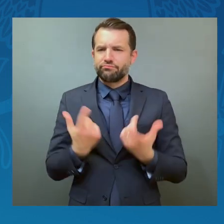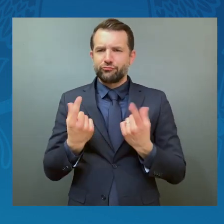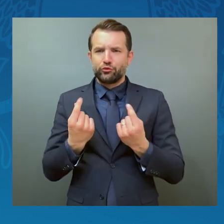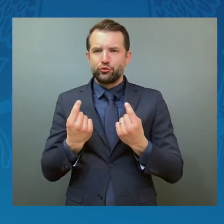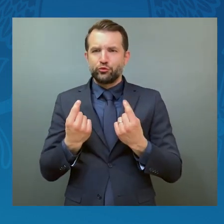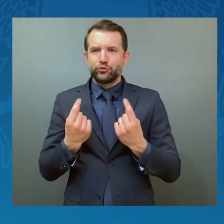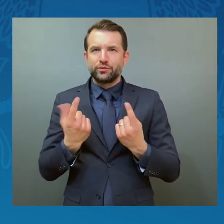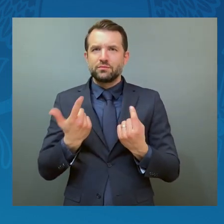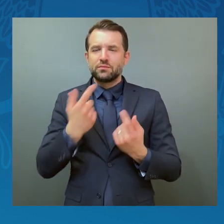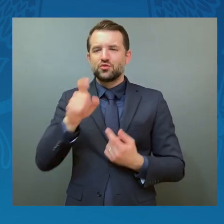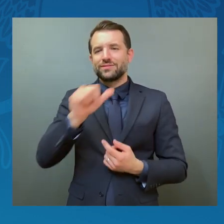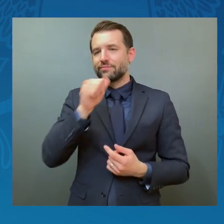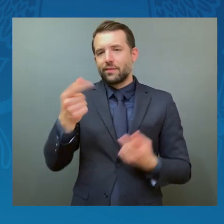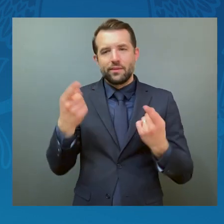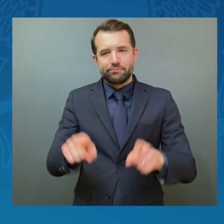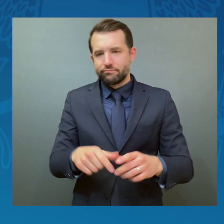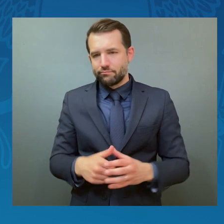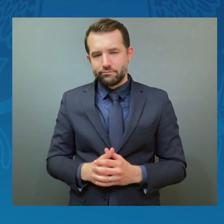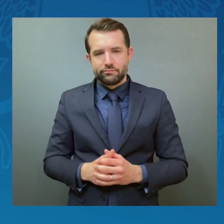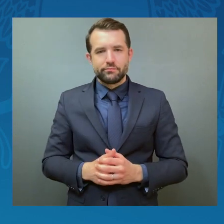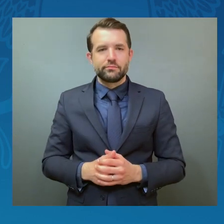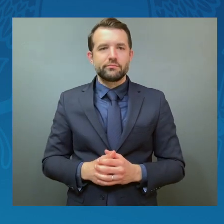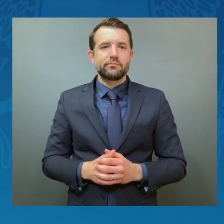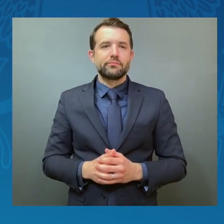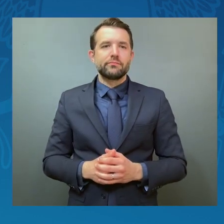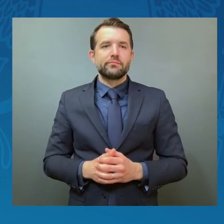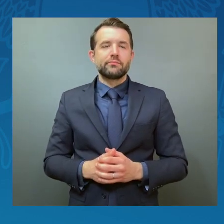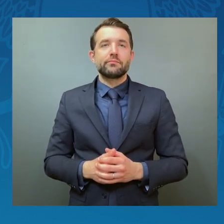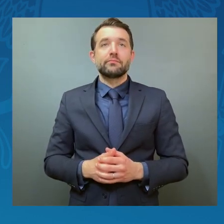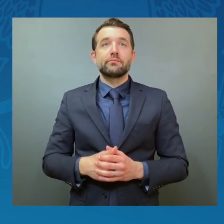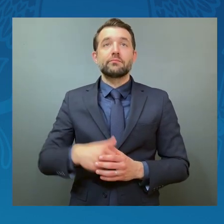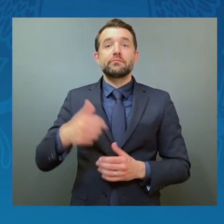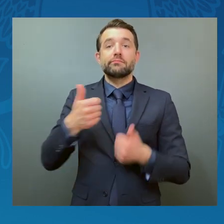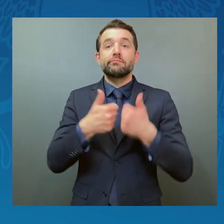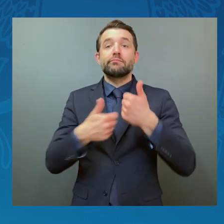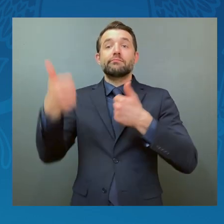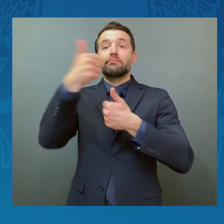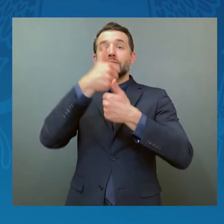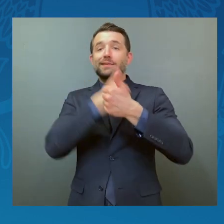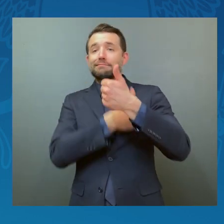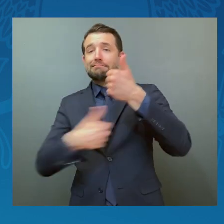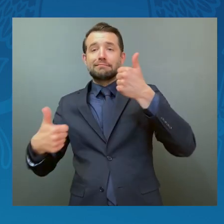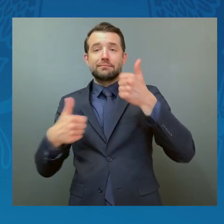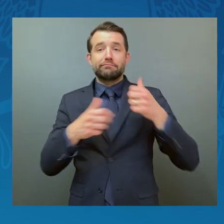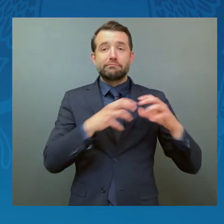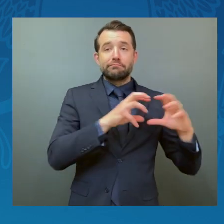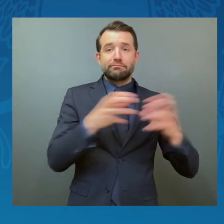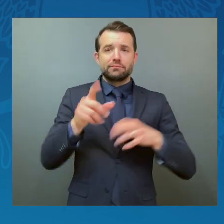The Biden, Harris administration is committed to making healthcare not only more affordable and accessible to Americans,